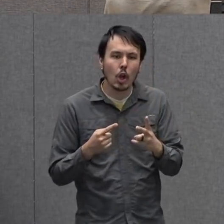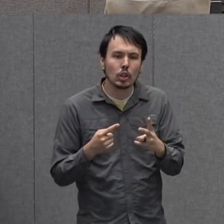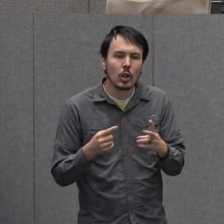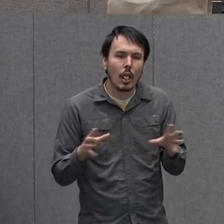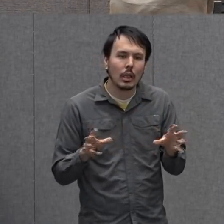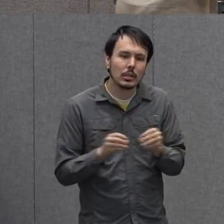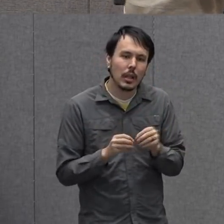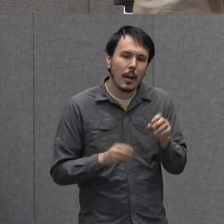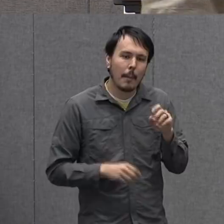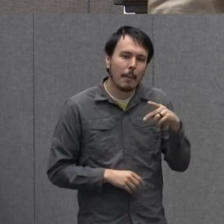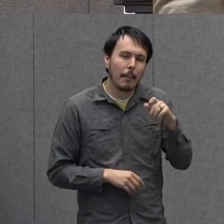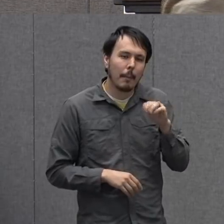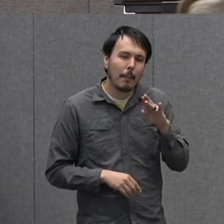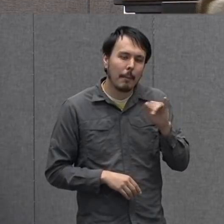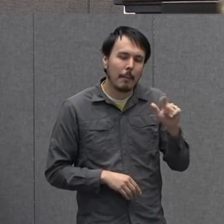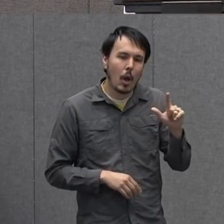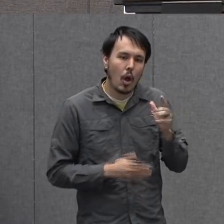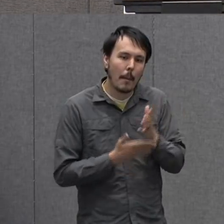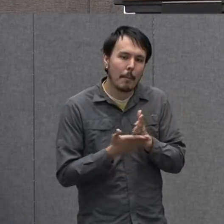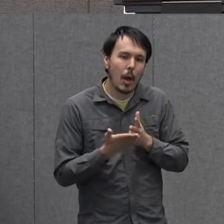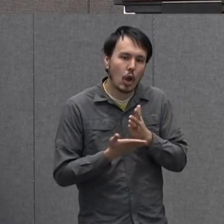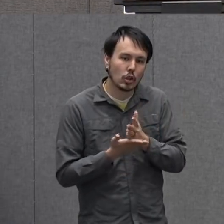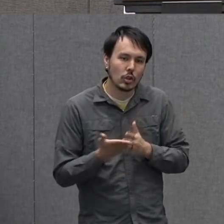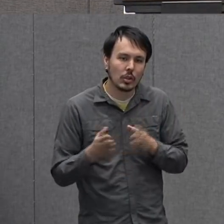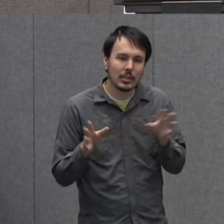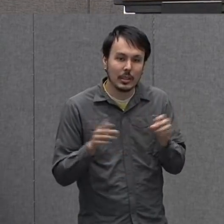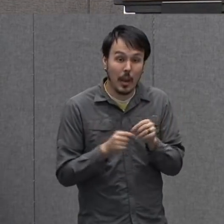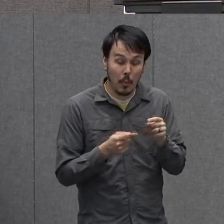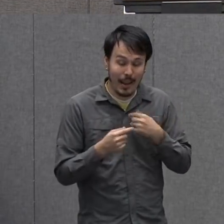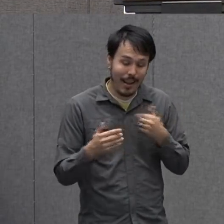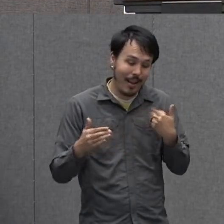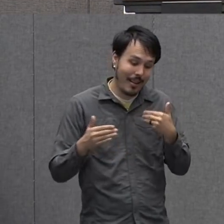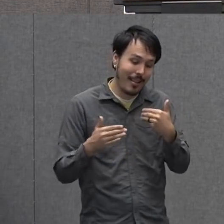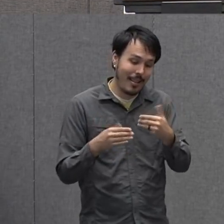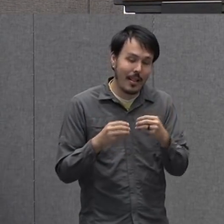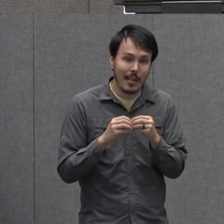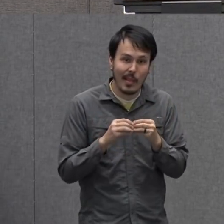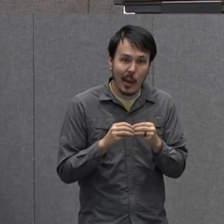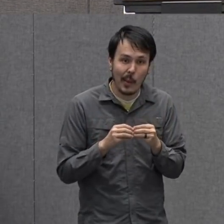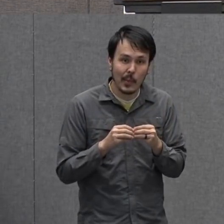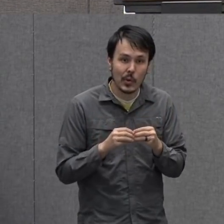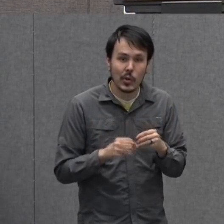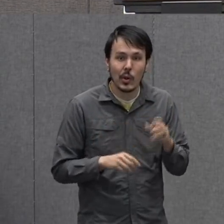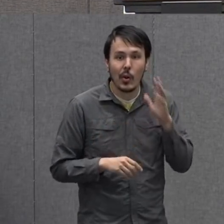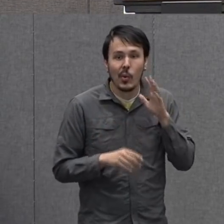Just once I got close enough to the numbers, I was thinking about them, I was gonna start adding